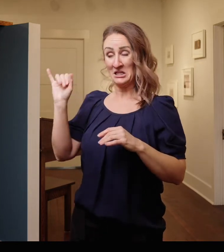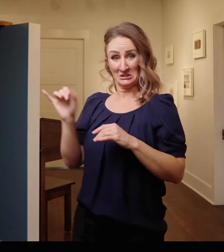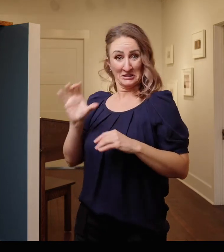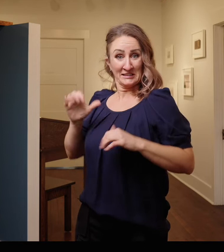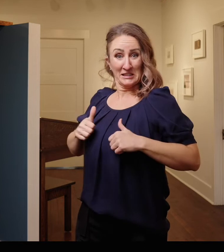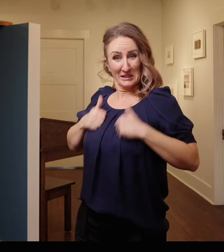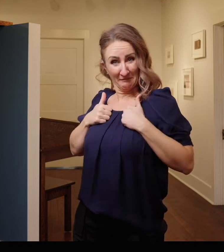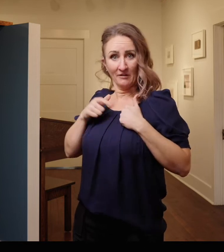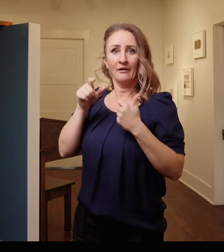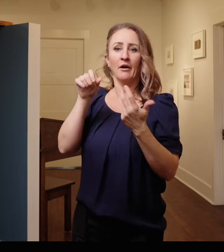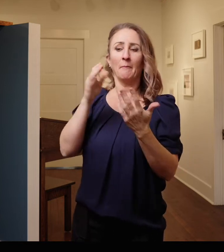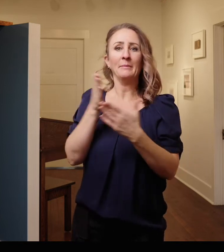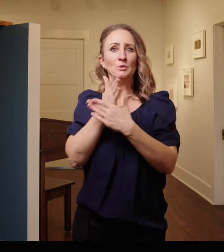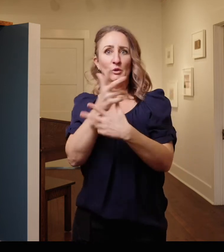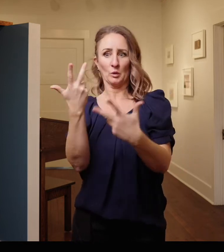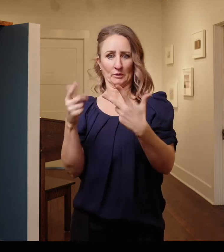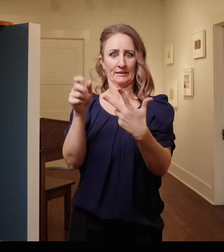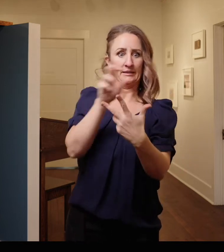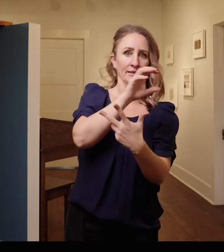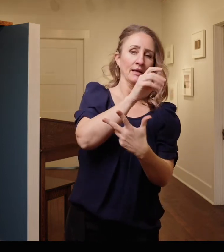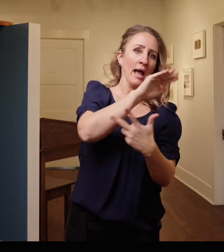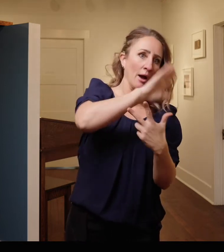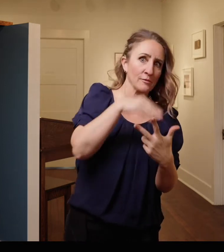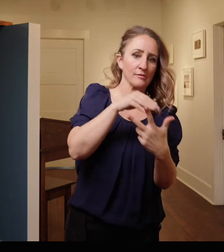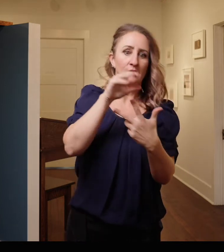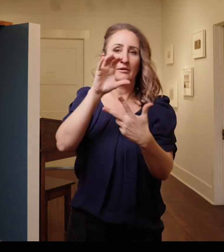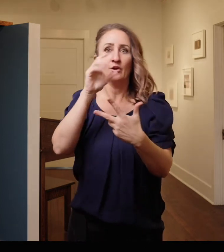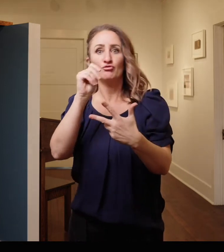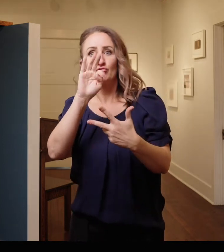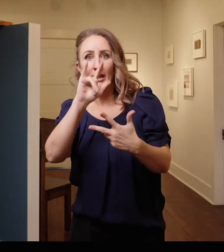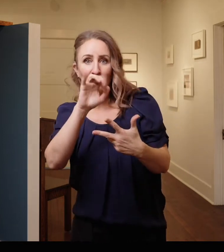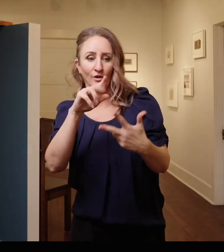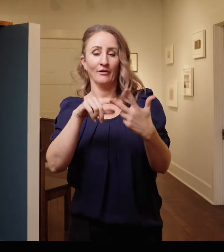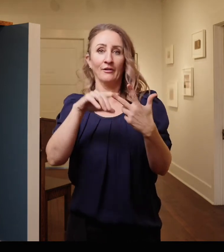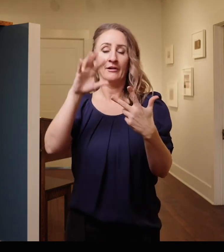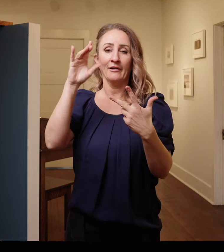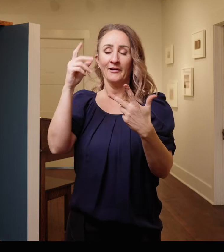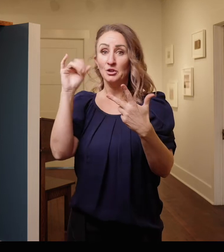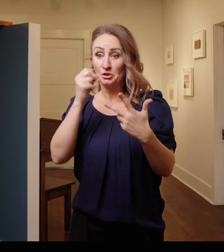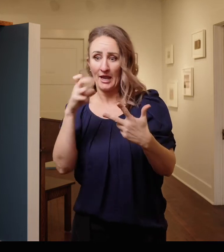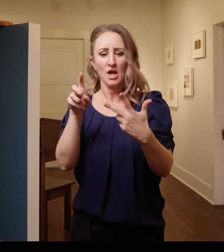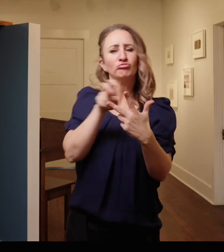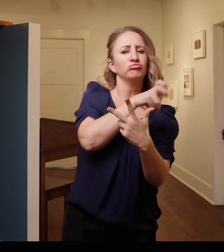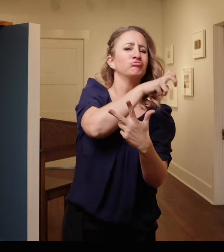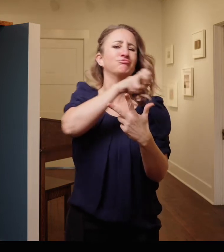Castle lived flexibly between the Shed, Trailer, and the house.